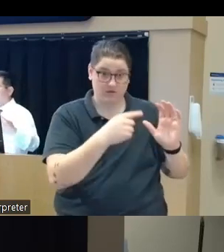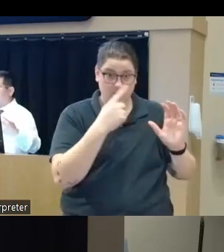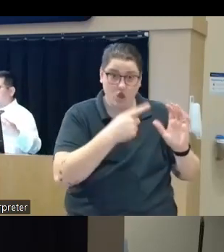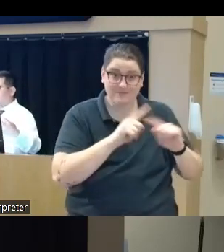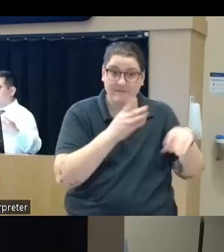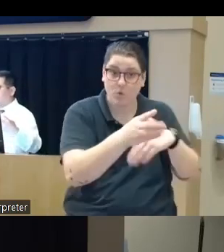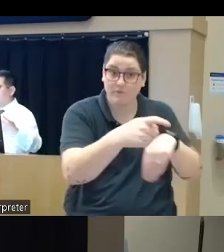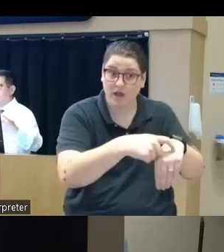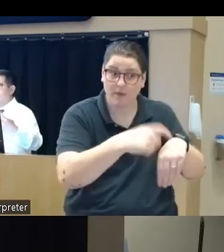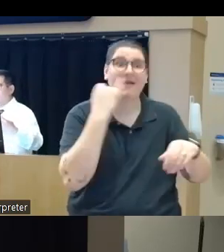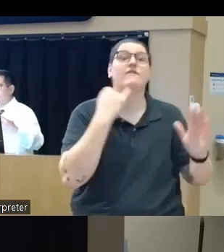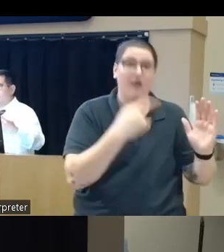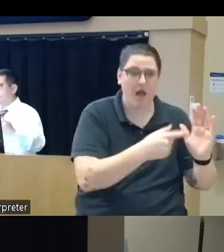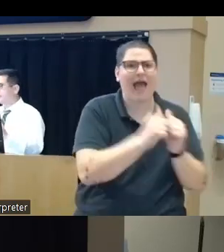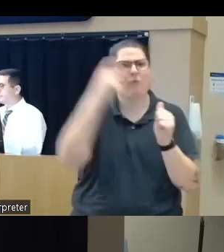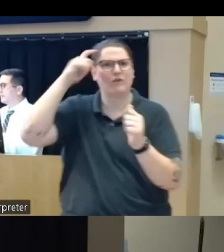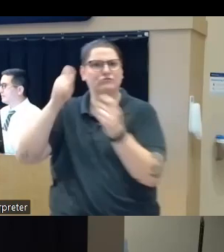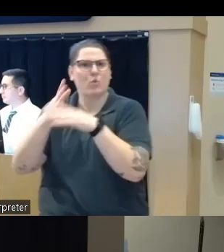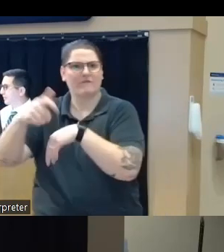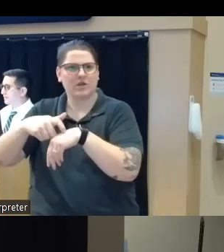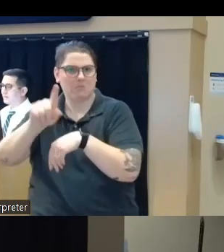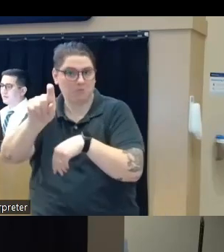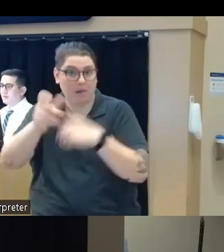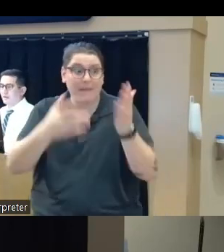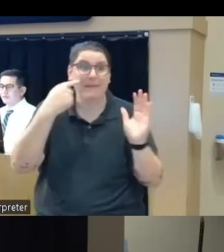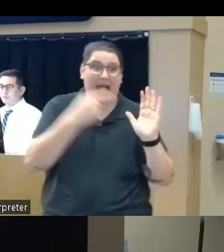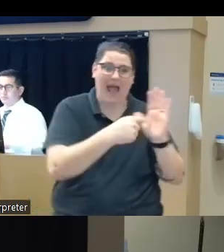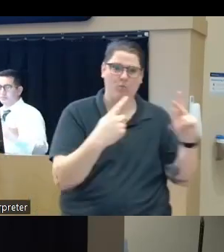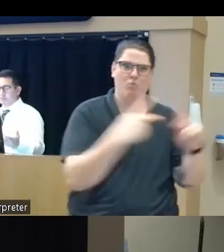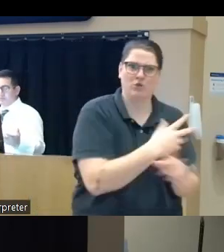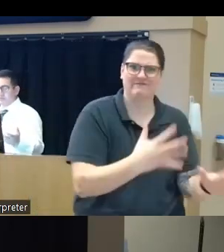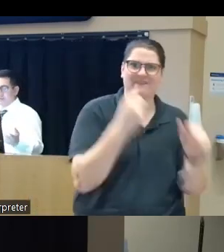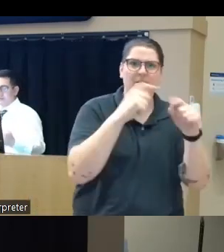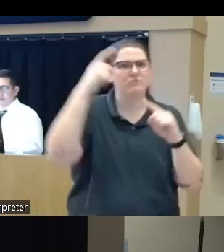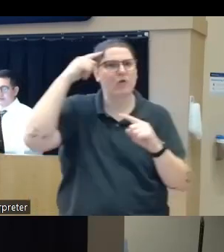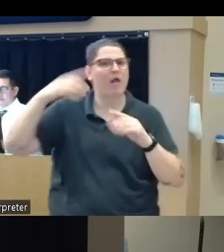the eye having more sort of accelerated change than the brain and so this was one study that